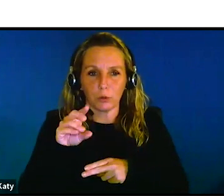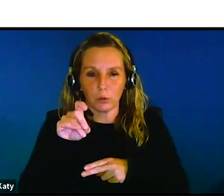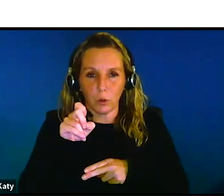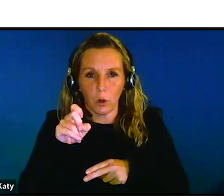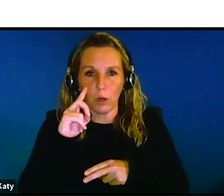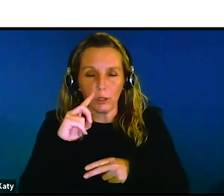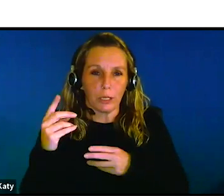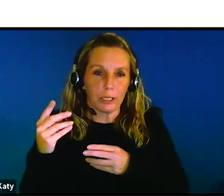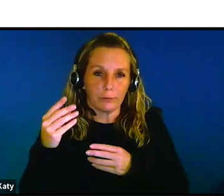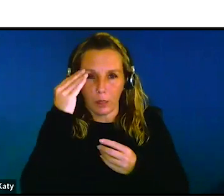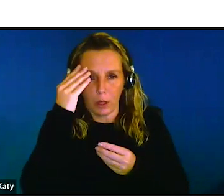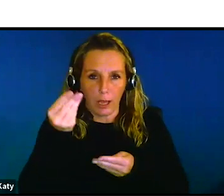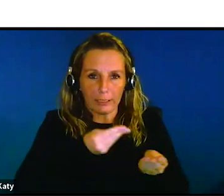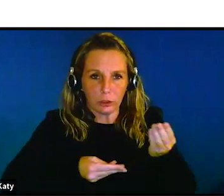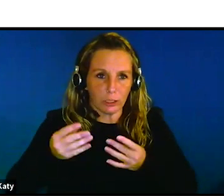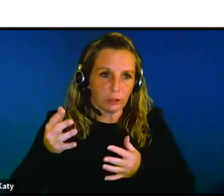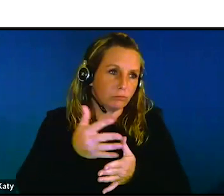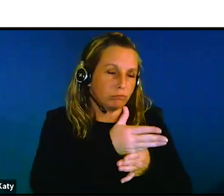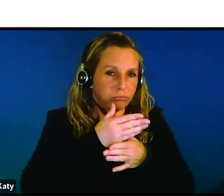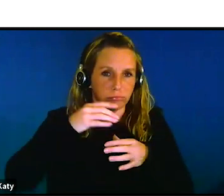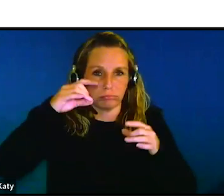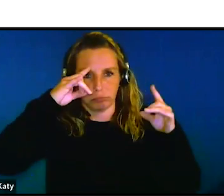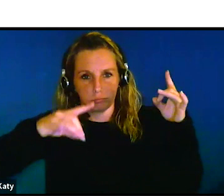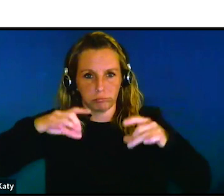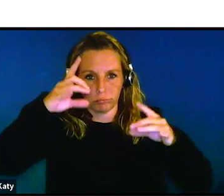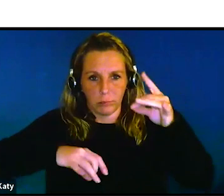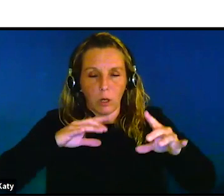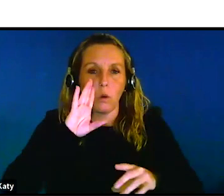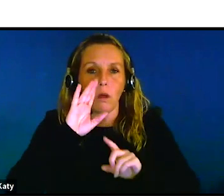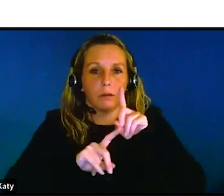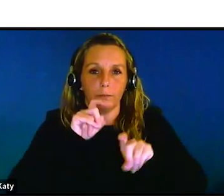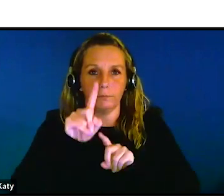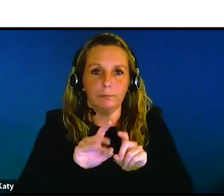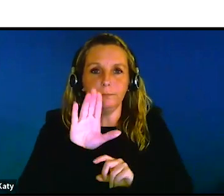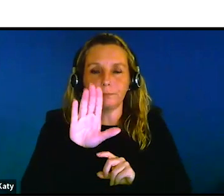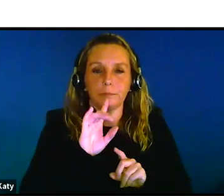It will ask you a few questions, but please know that your answers your thoughts will be anonymous.